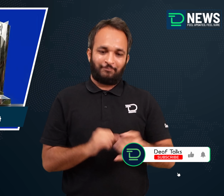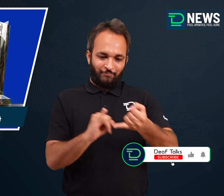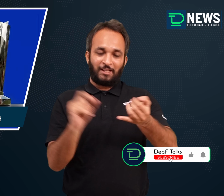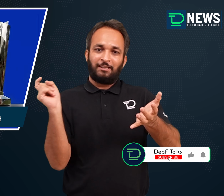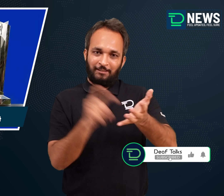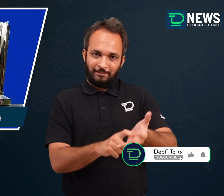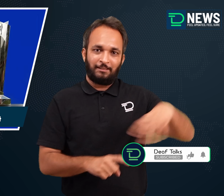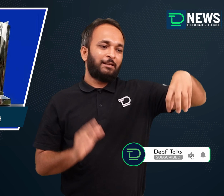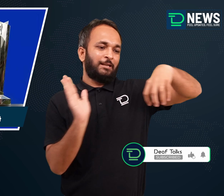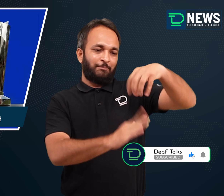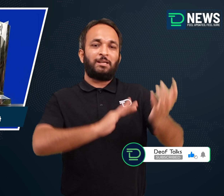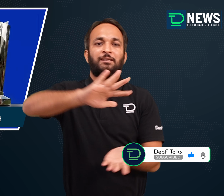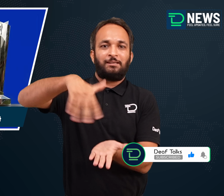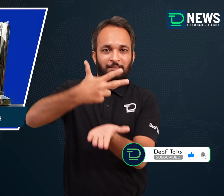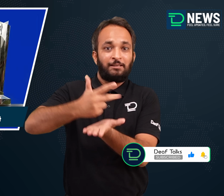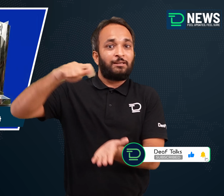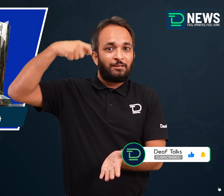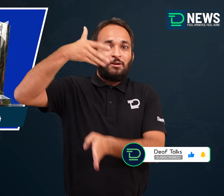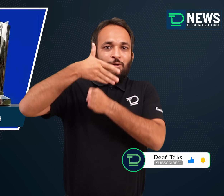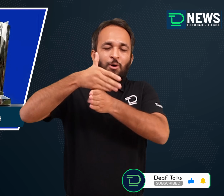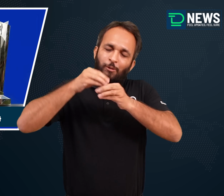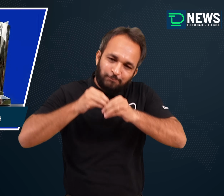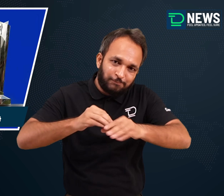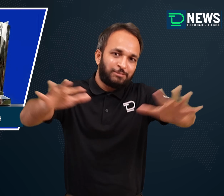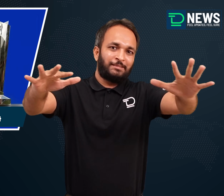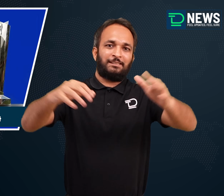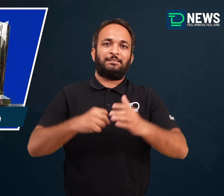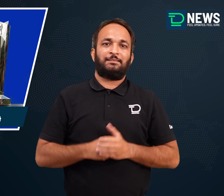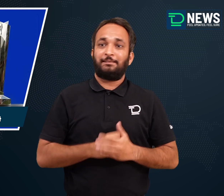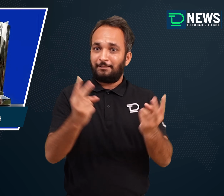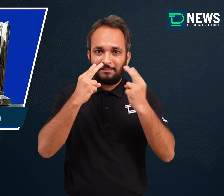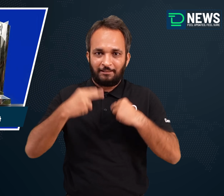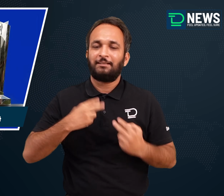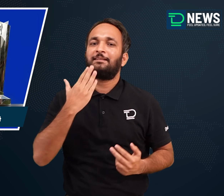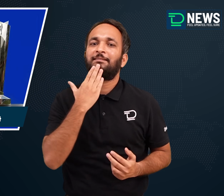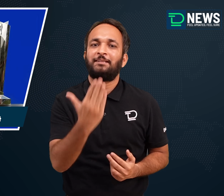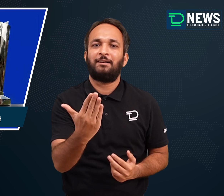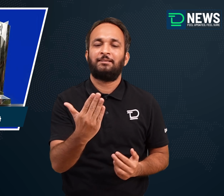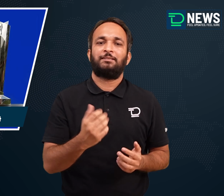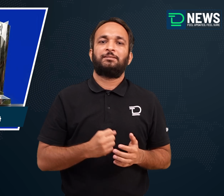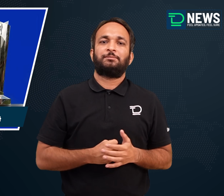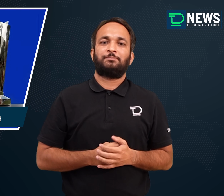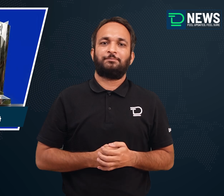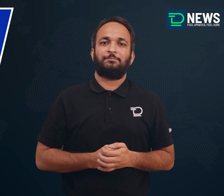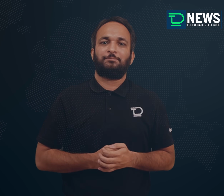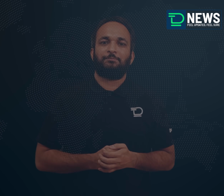Subscribe to Deaf Talks for more cricket news. Thanks for watching.